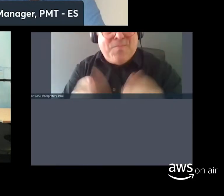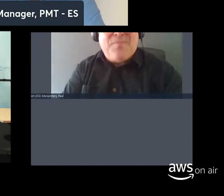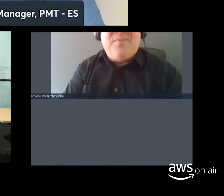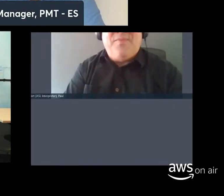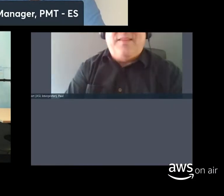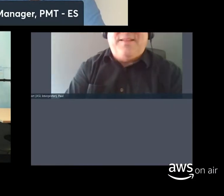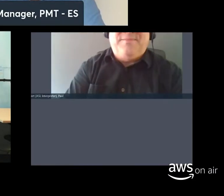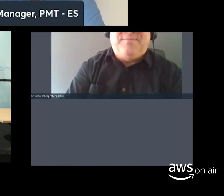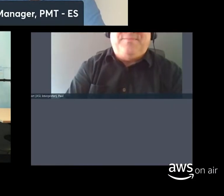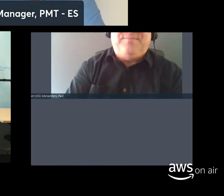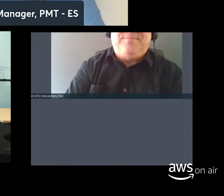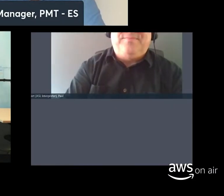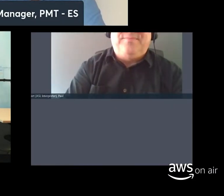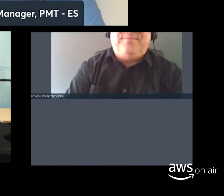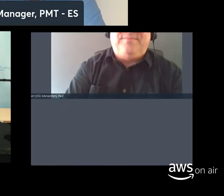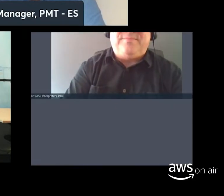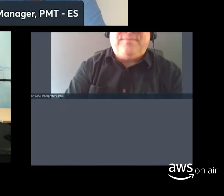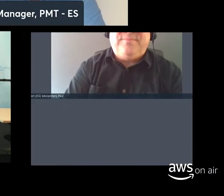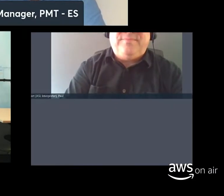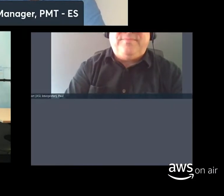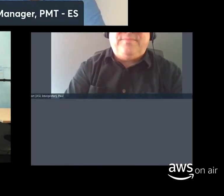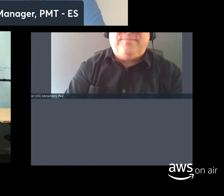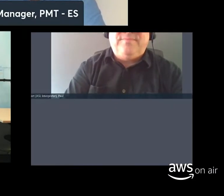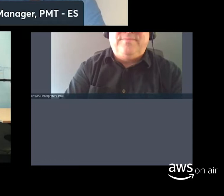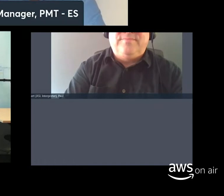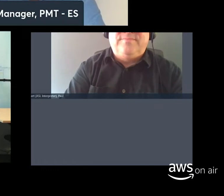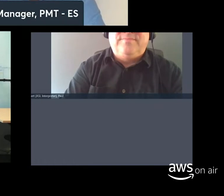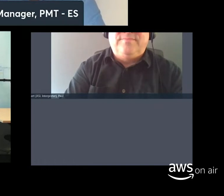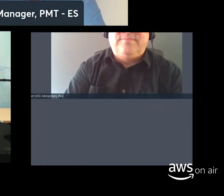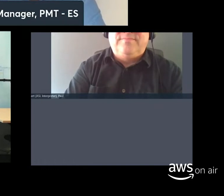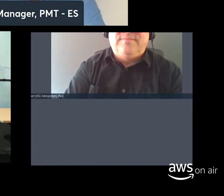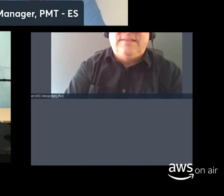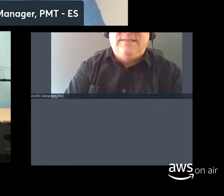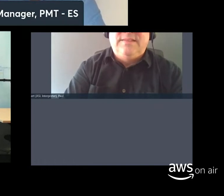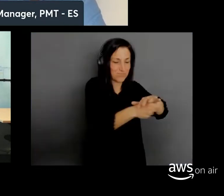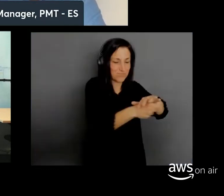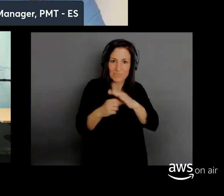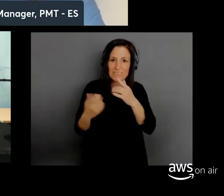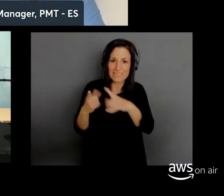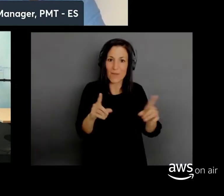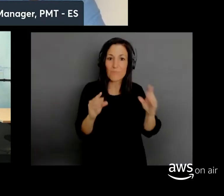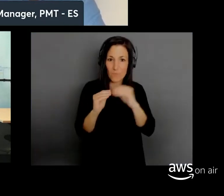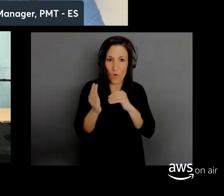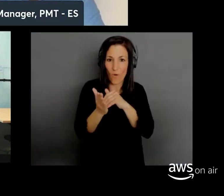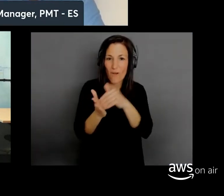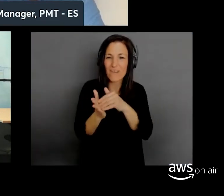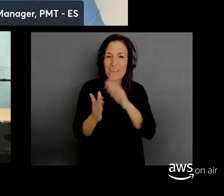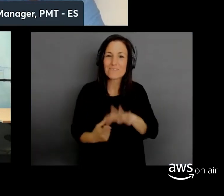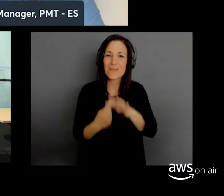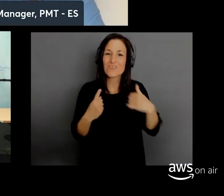I'd say, more and more commonplace. Yep. You know, especially as we spin up more regions as well.